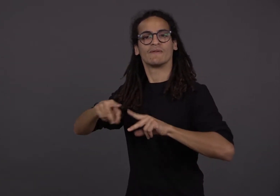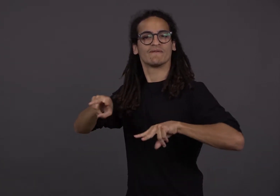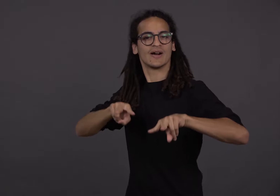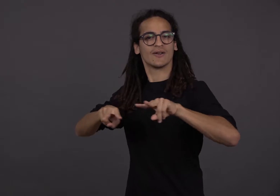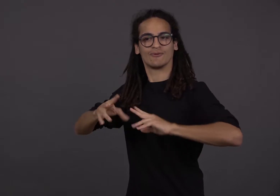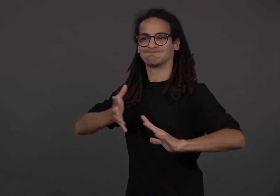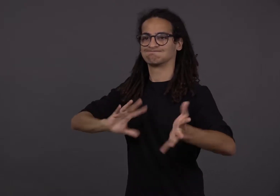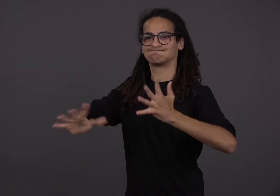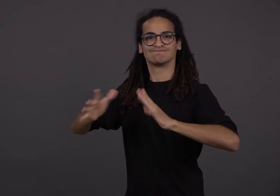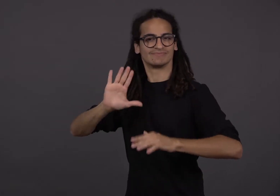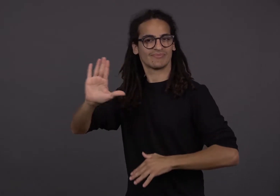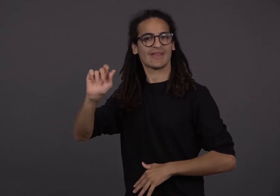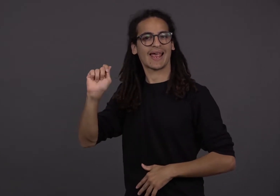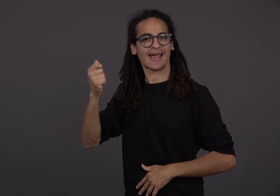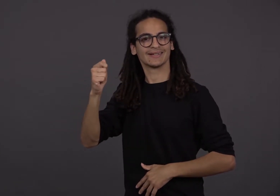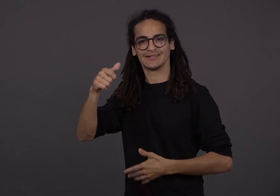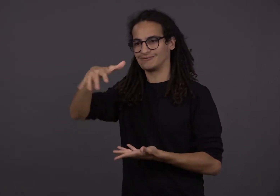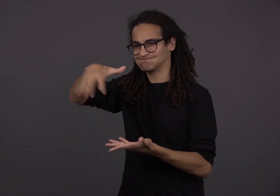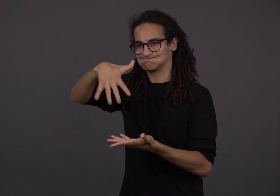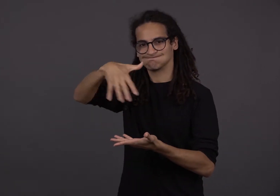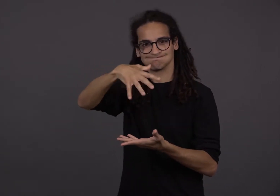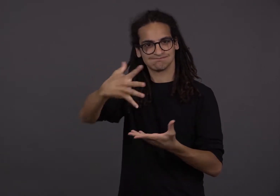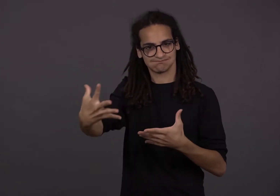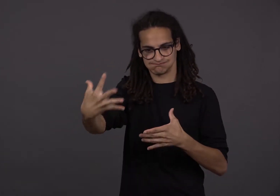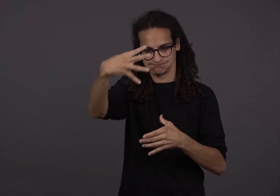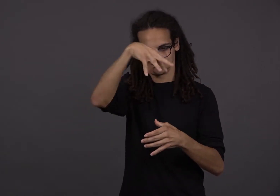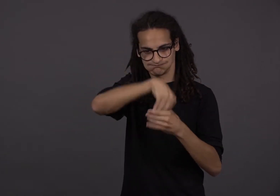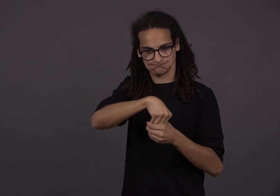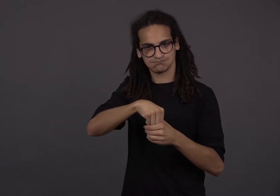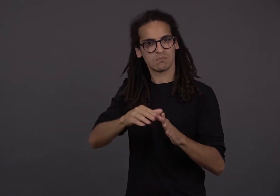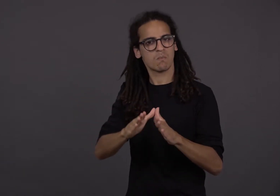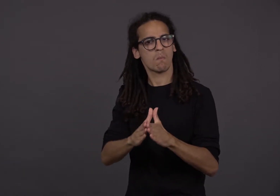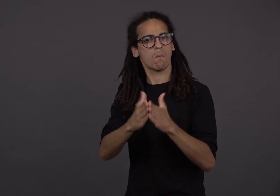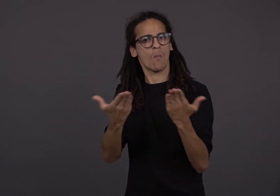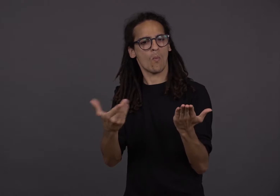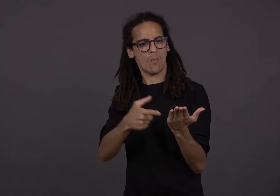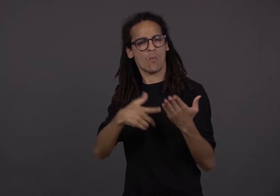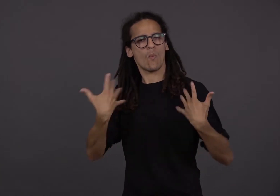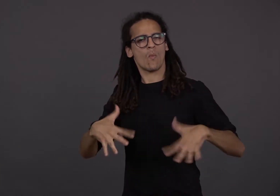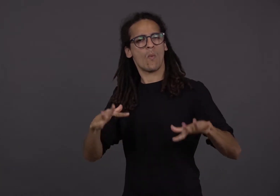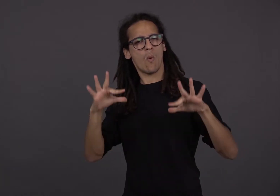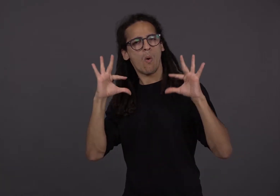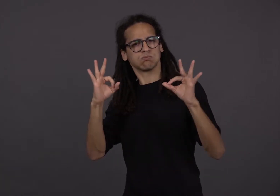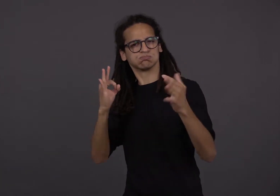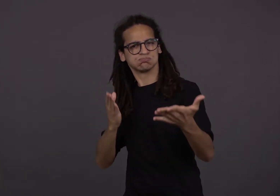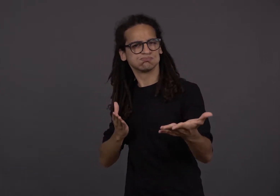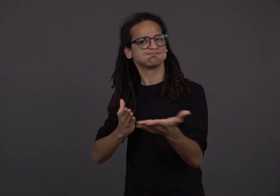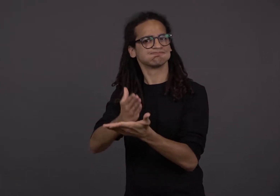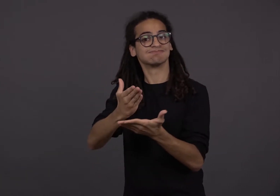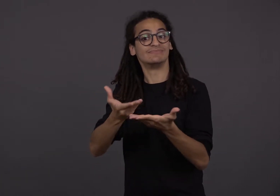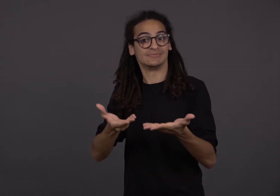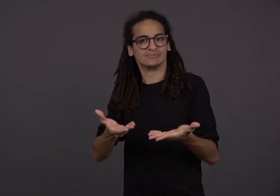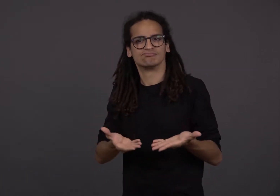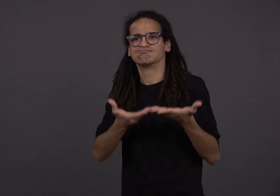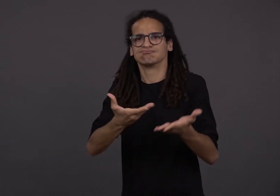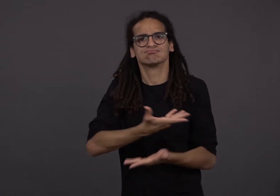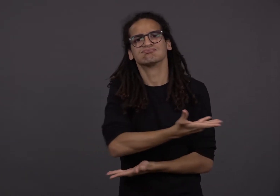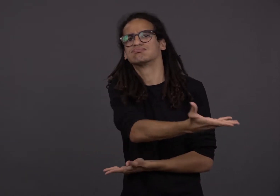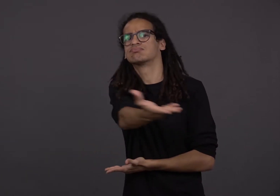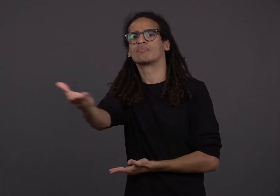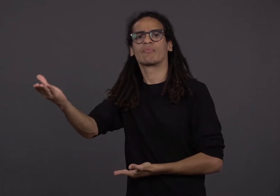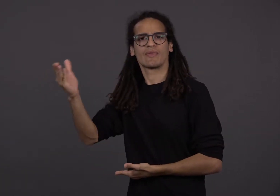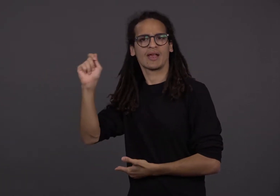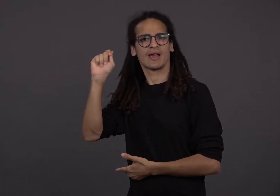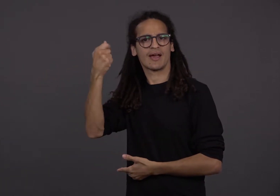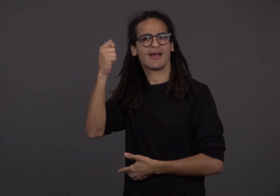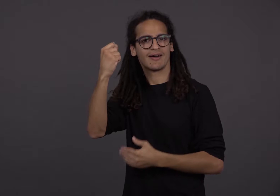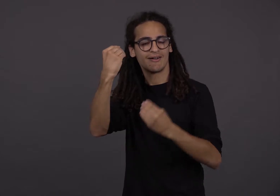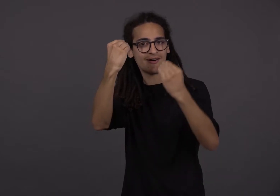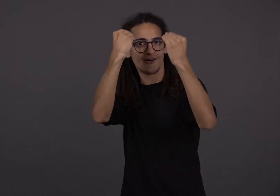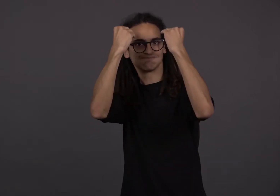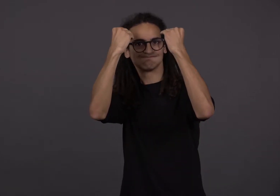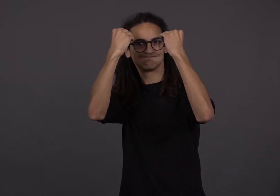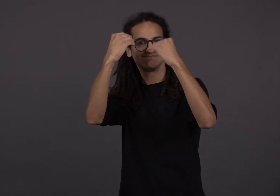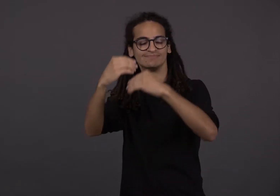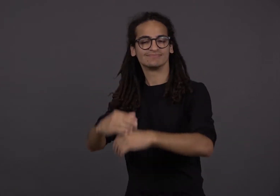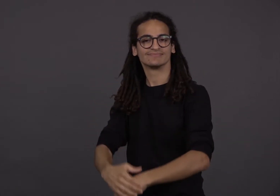and produce KSL videos for integration into accessible books to be distributed across Kenya.